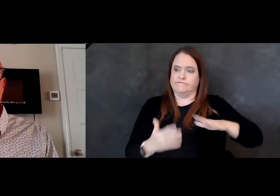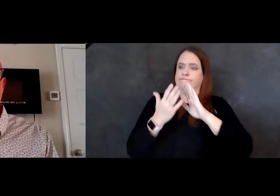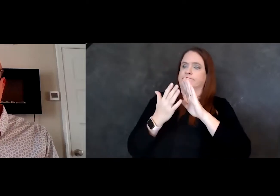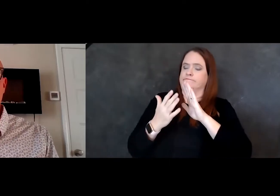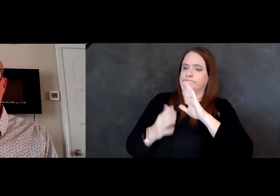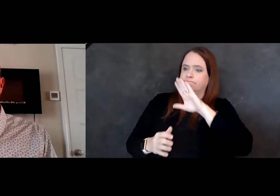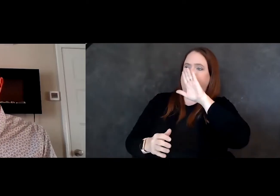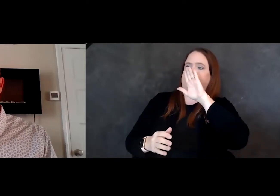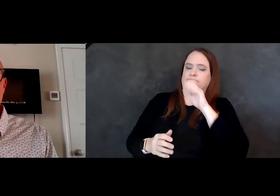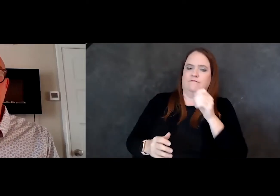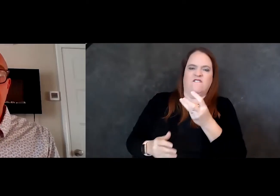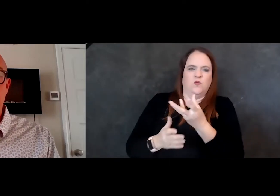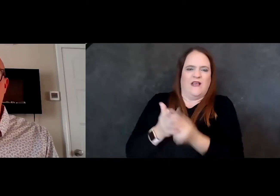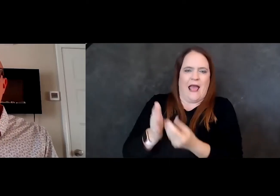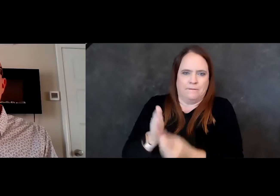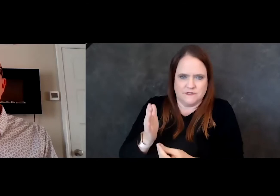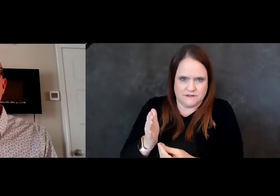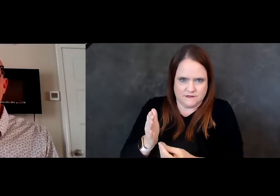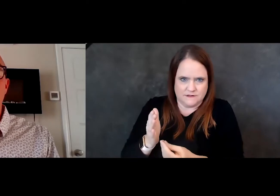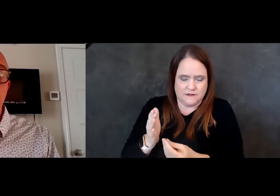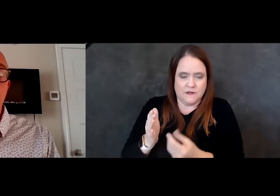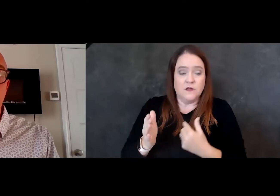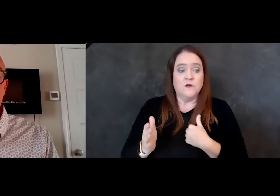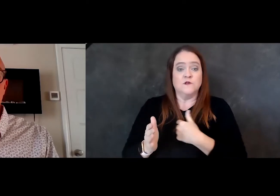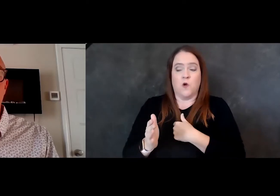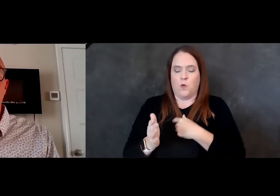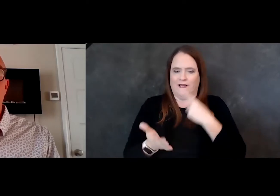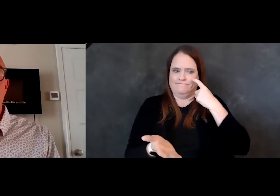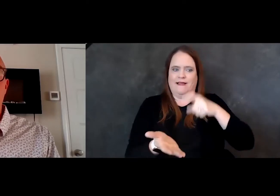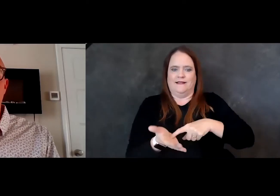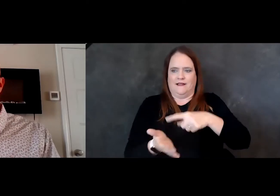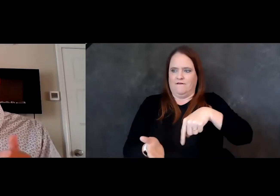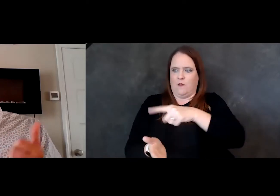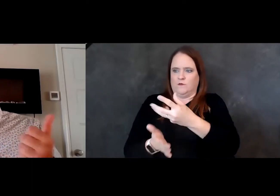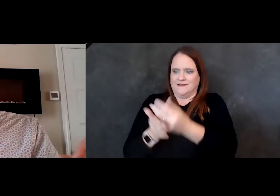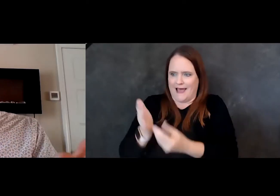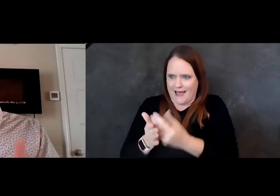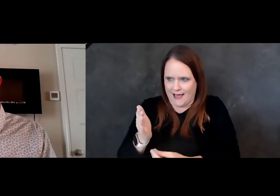So we were able to identify those gaps, work with community partners, including our event